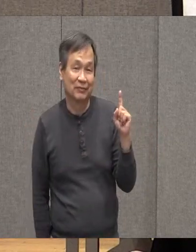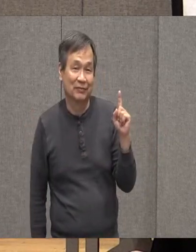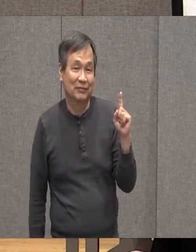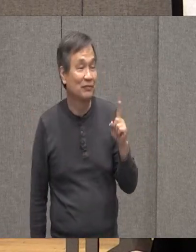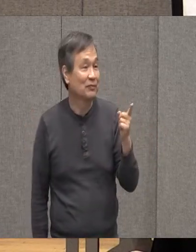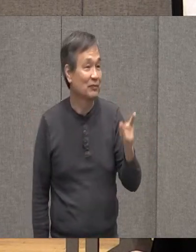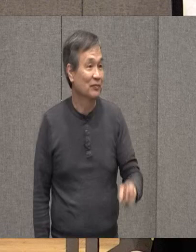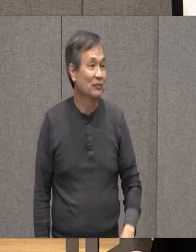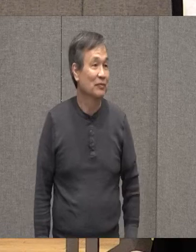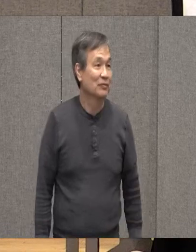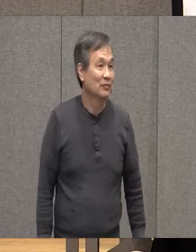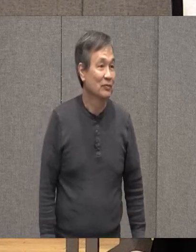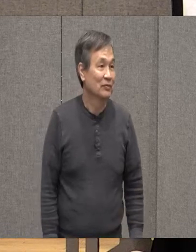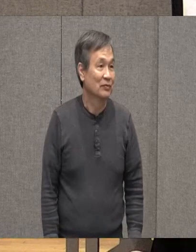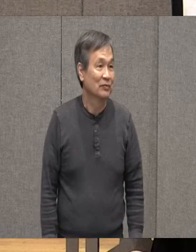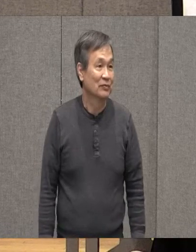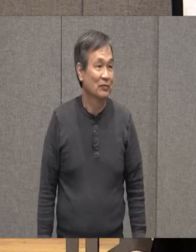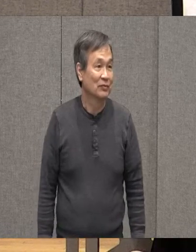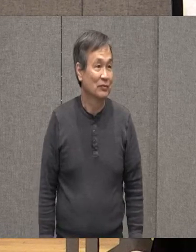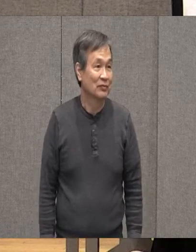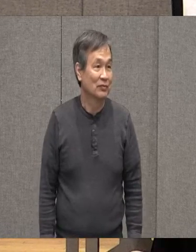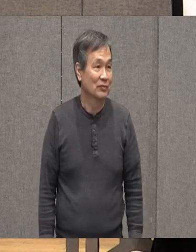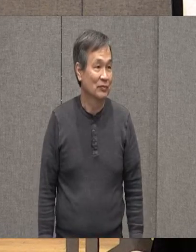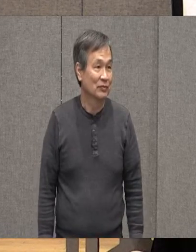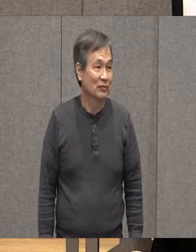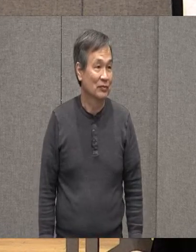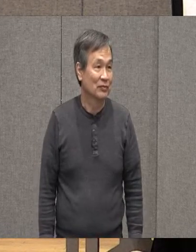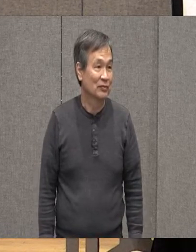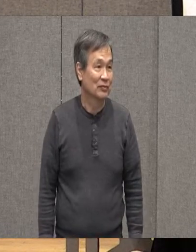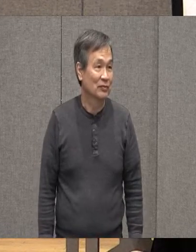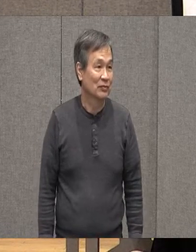Okay so I'm gonna go over here to this five,